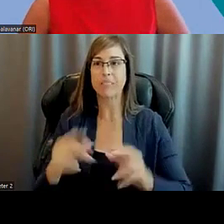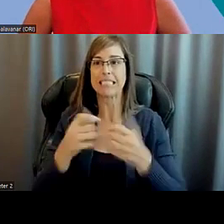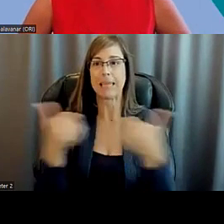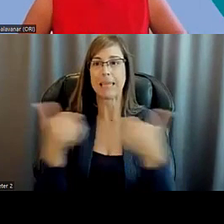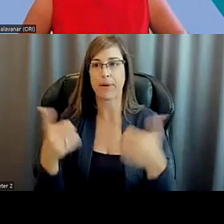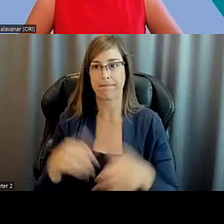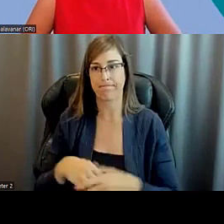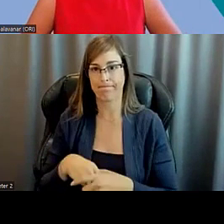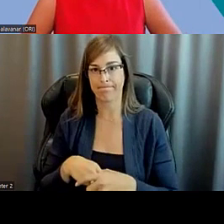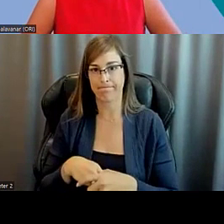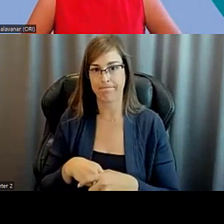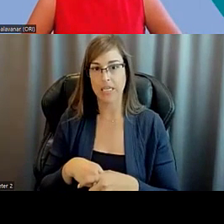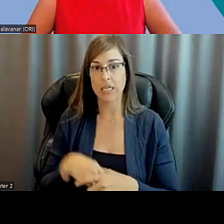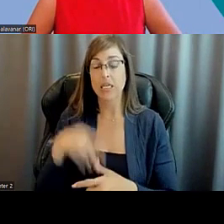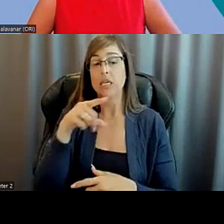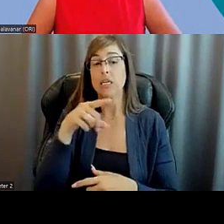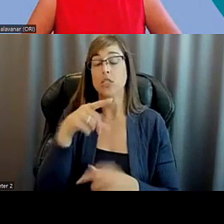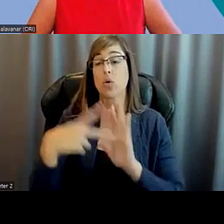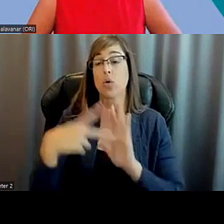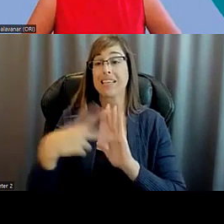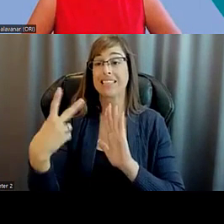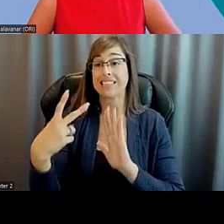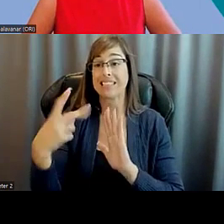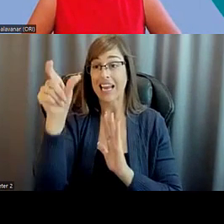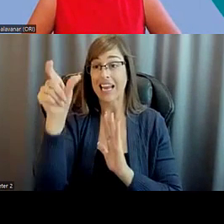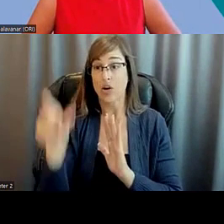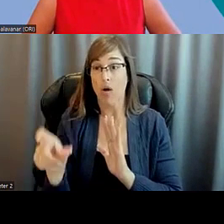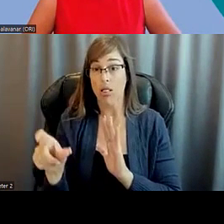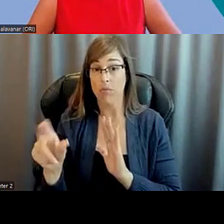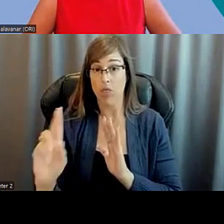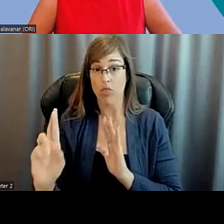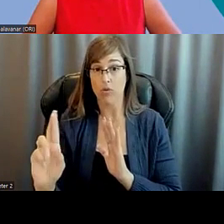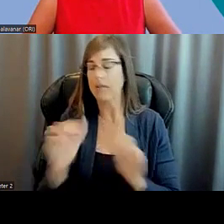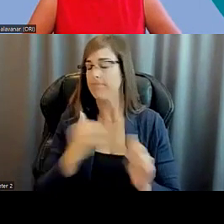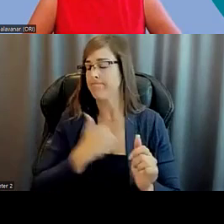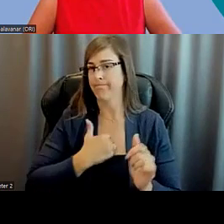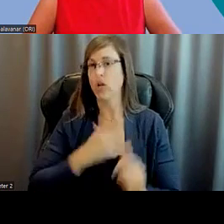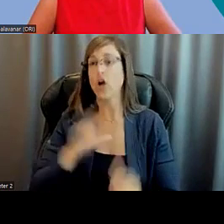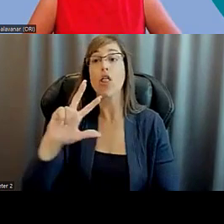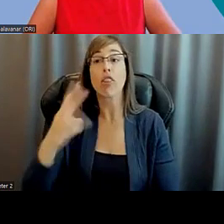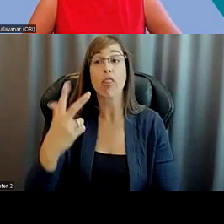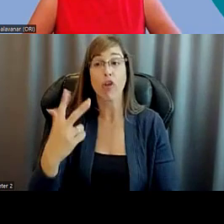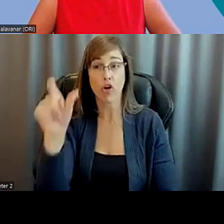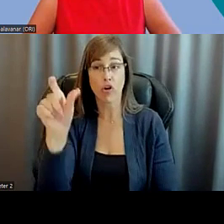So in the second column on the right-side figure or third column actually, third row,